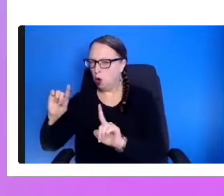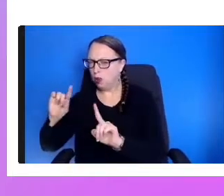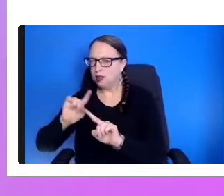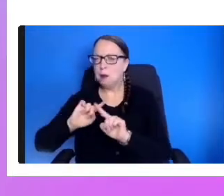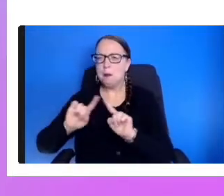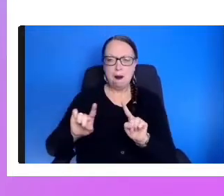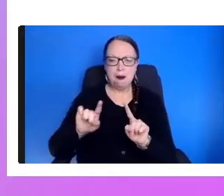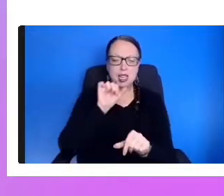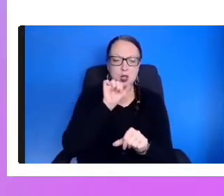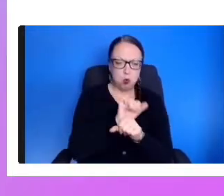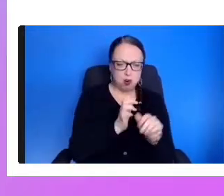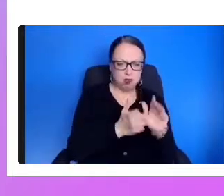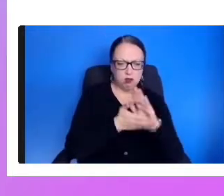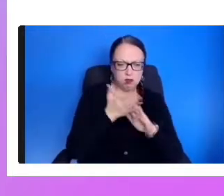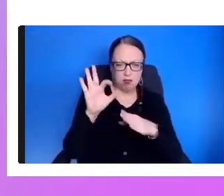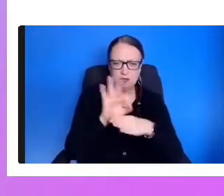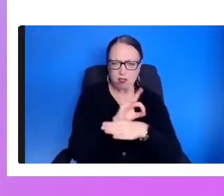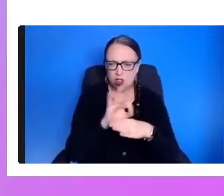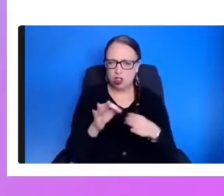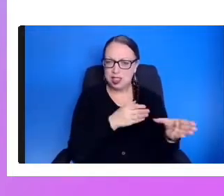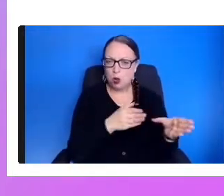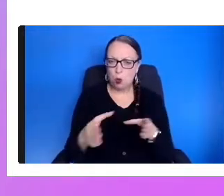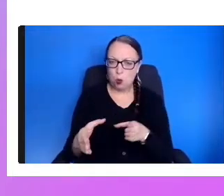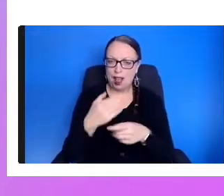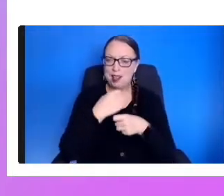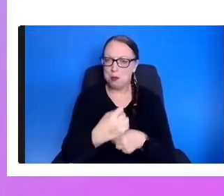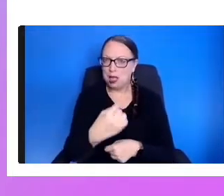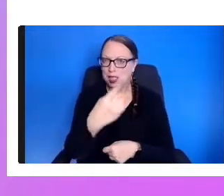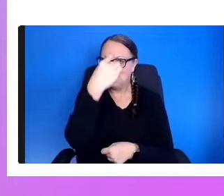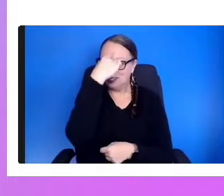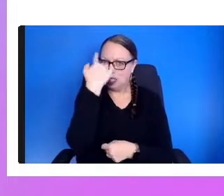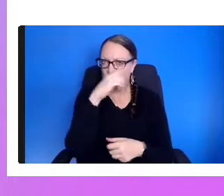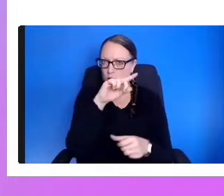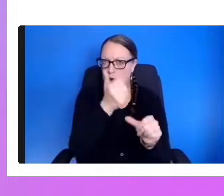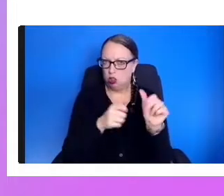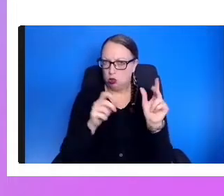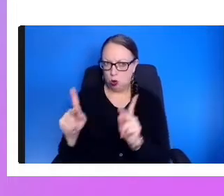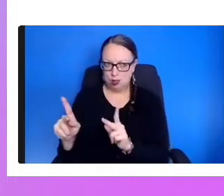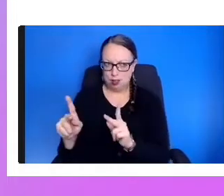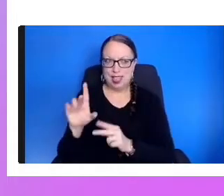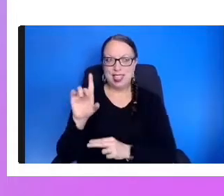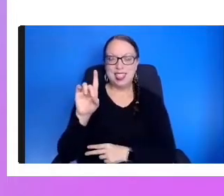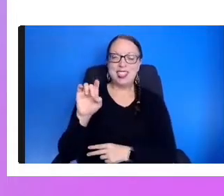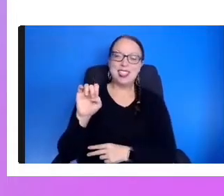and is coherent for each user. And delightful which is where